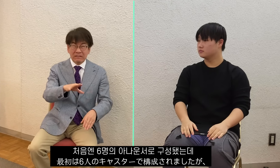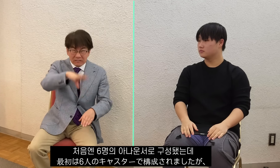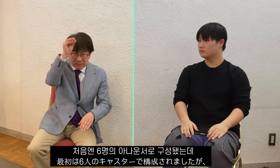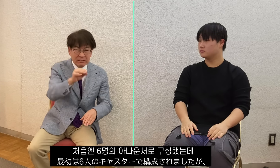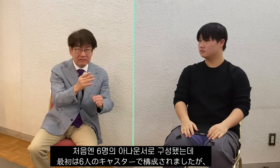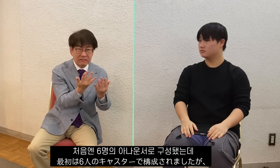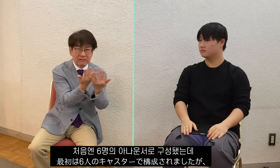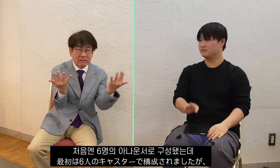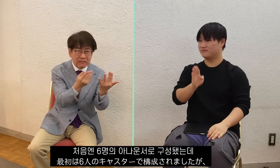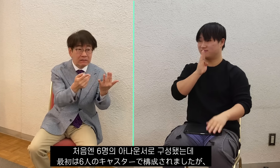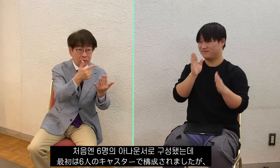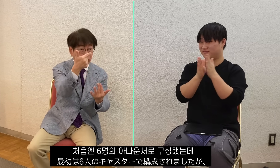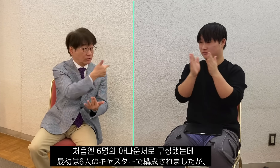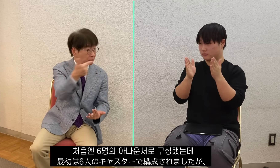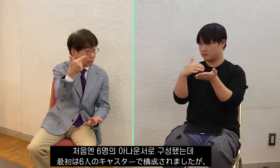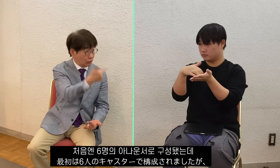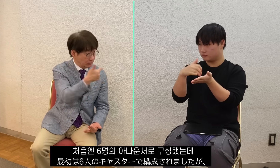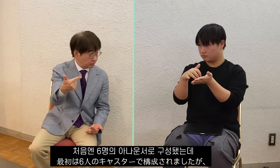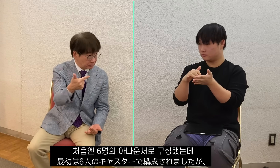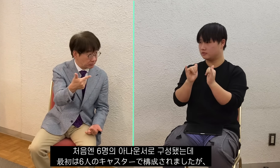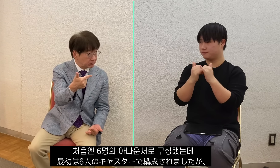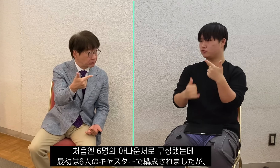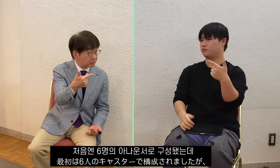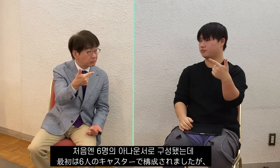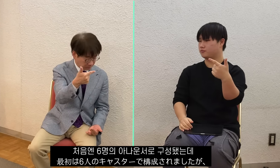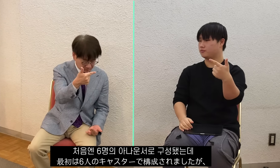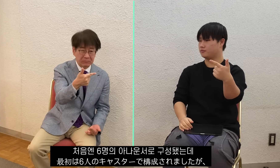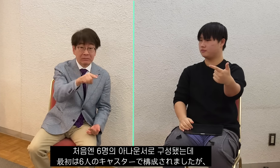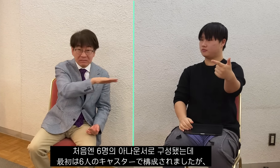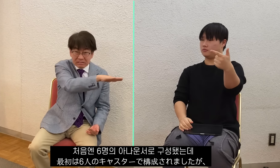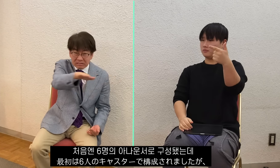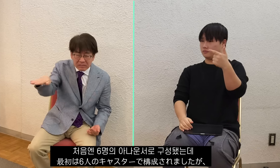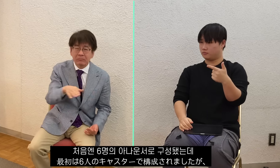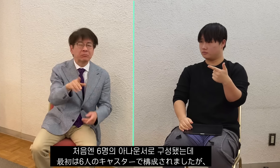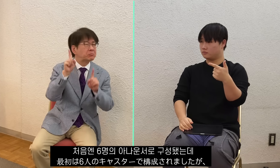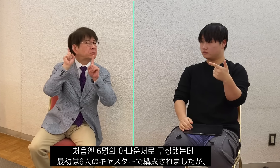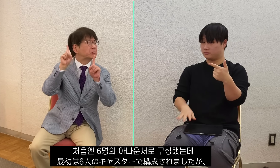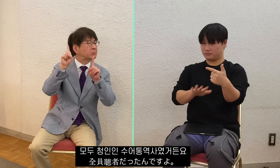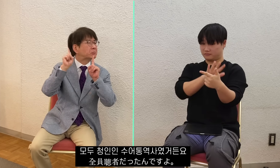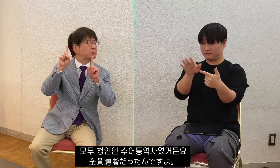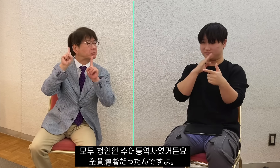Initially, it consisted of 6 announcers,